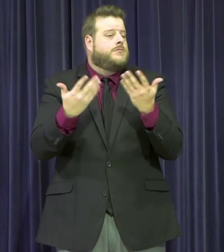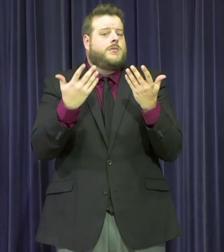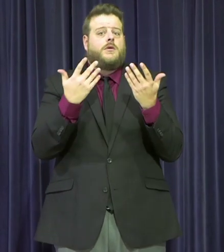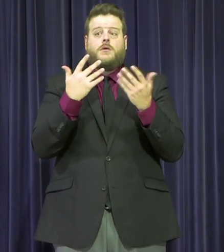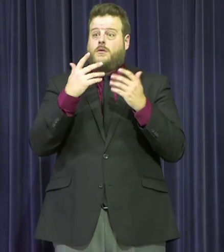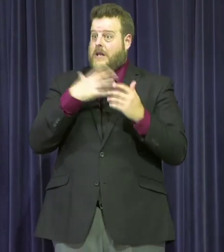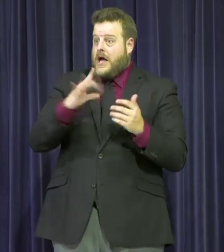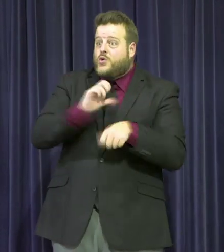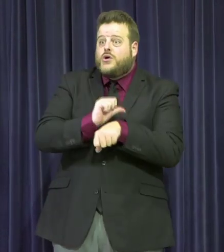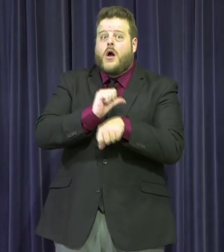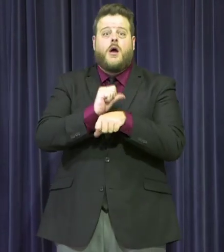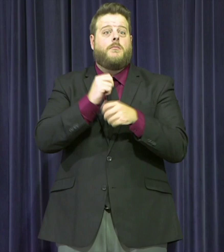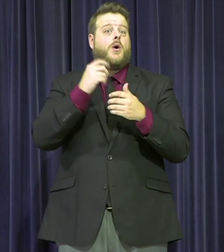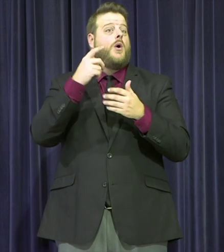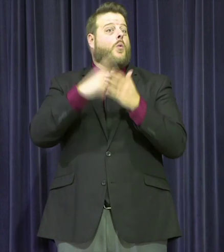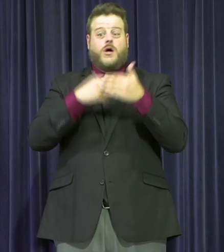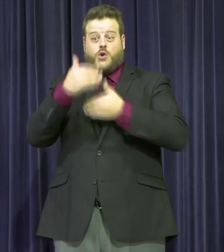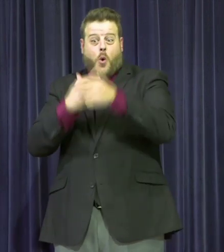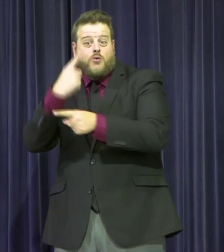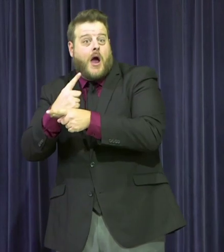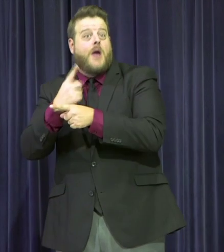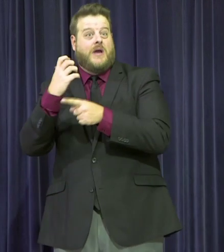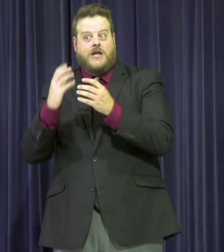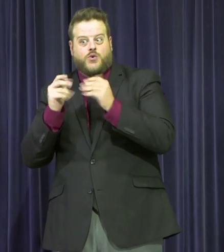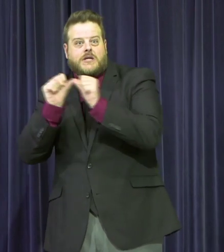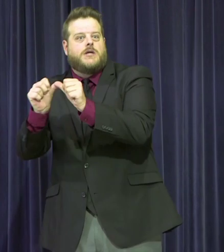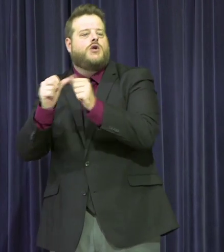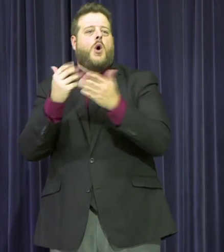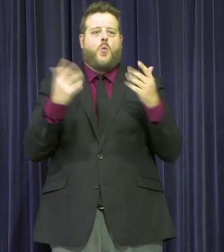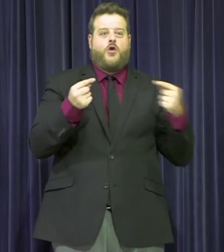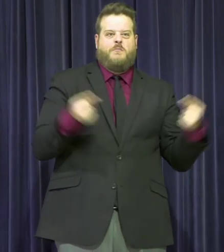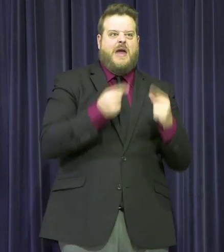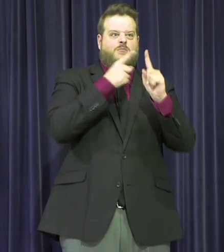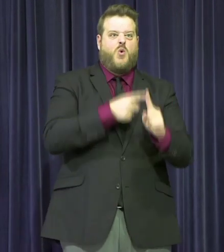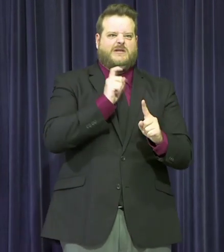What are things that are going right? What are the pain points that we need to work on?